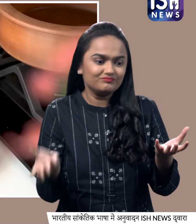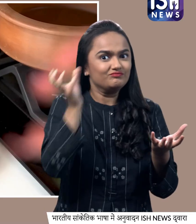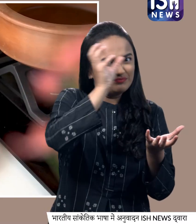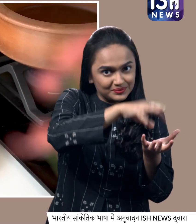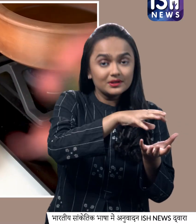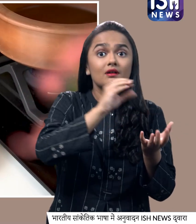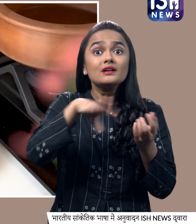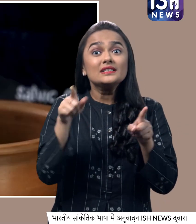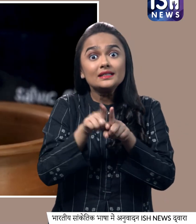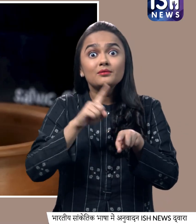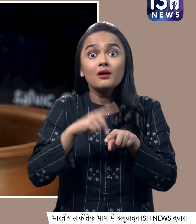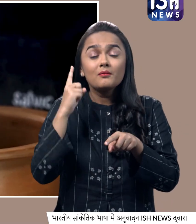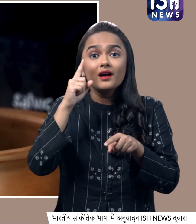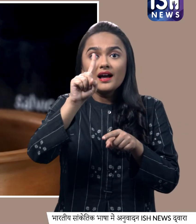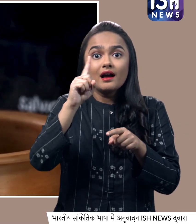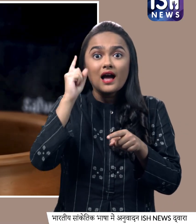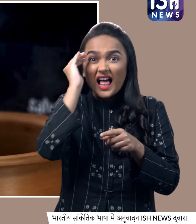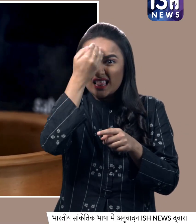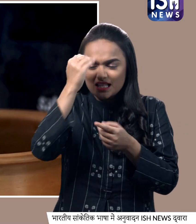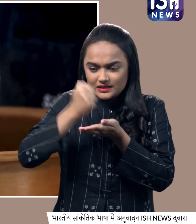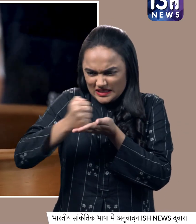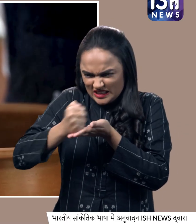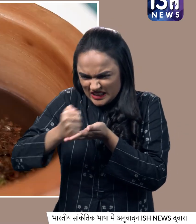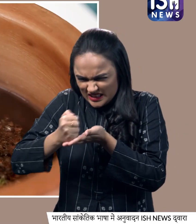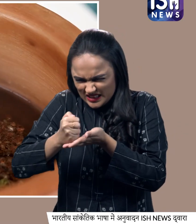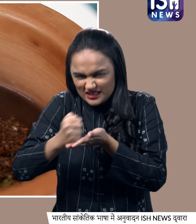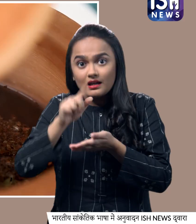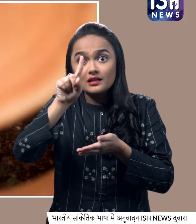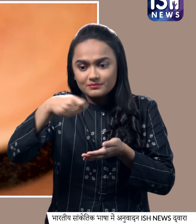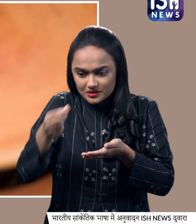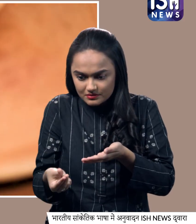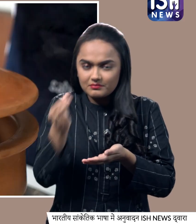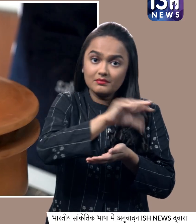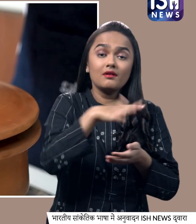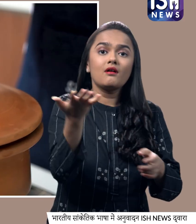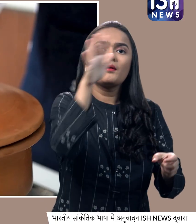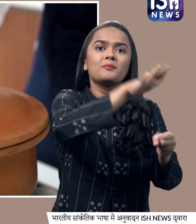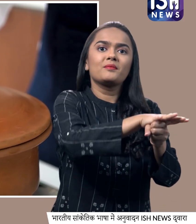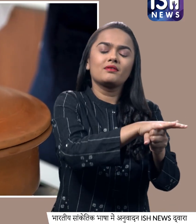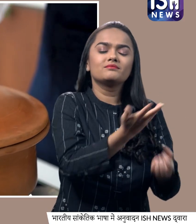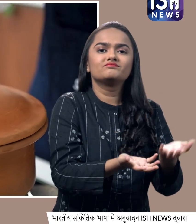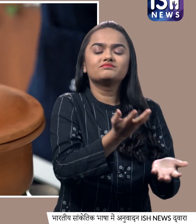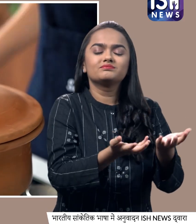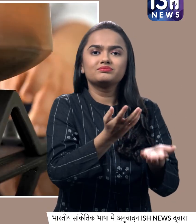we'll add 1 tsp grated ginger too then cover the lid and allow the tea to boil